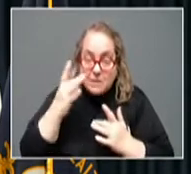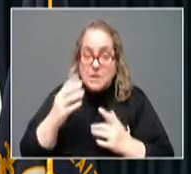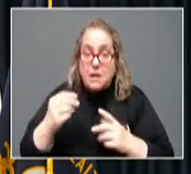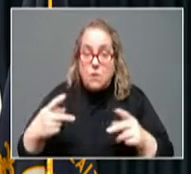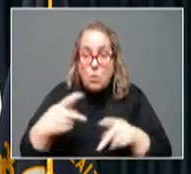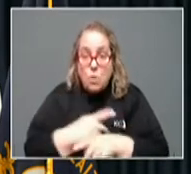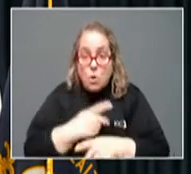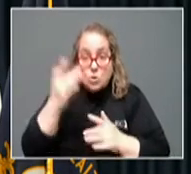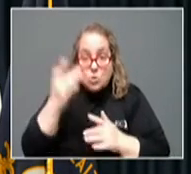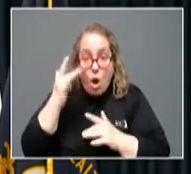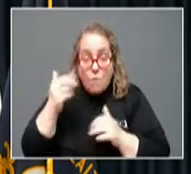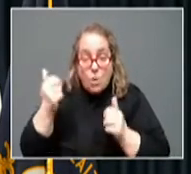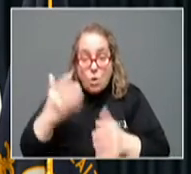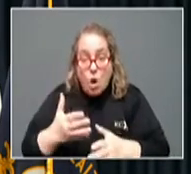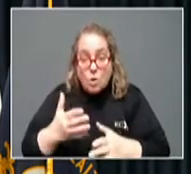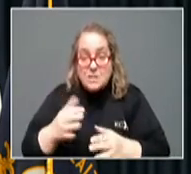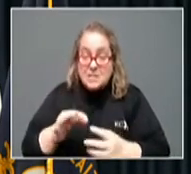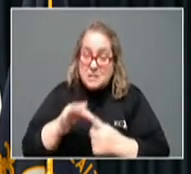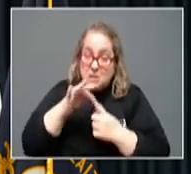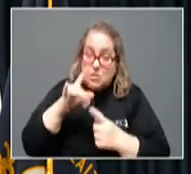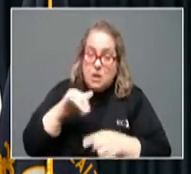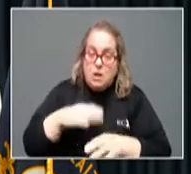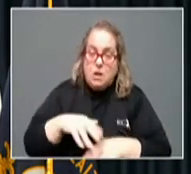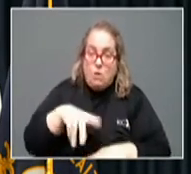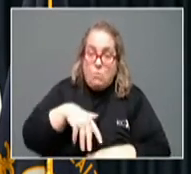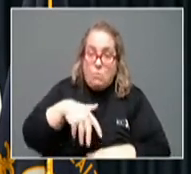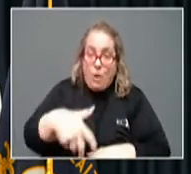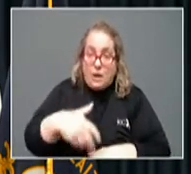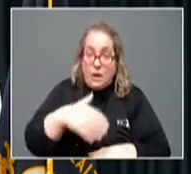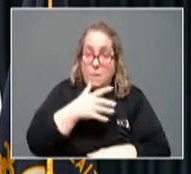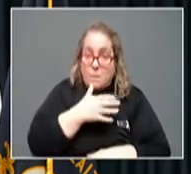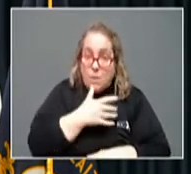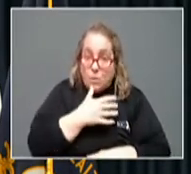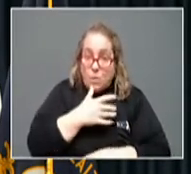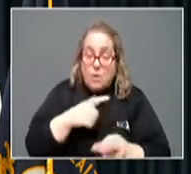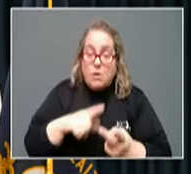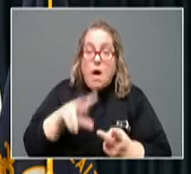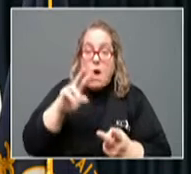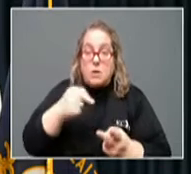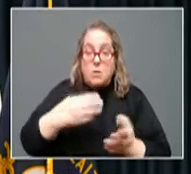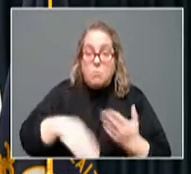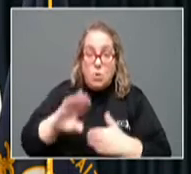particularly in the pregnant mother and the unborn child. The mother faces